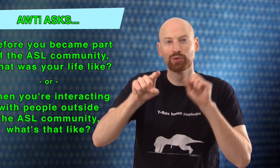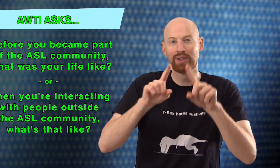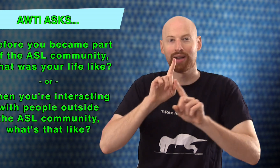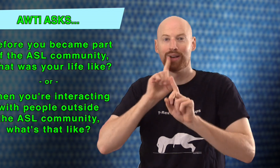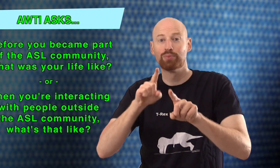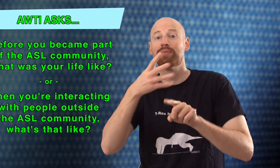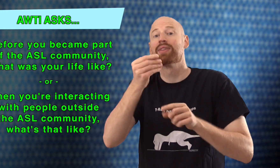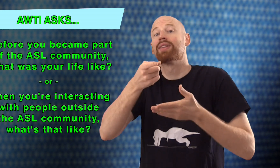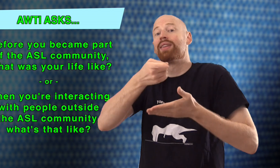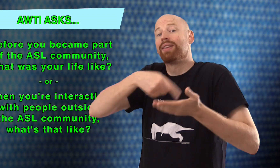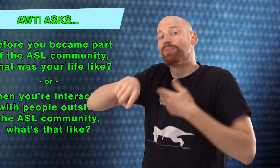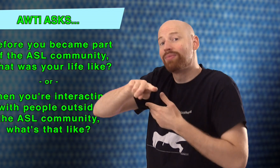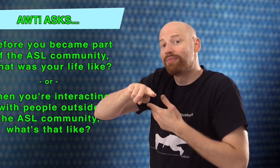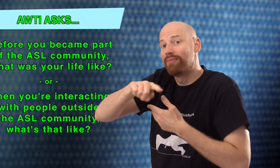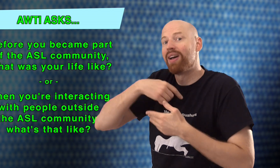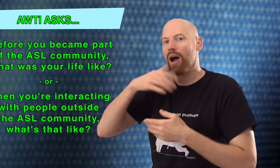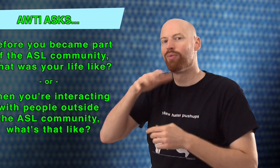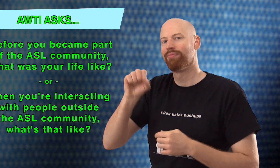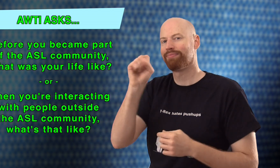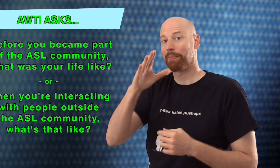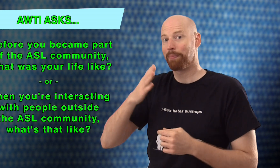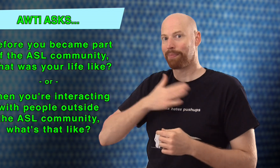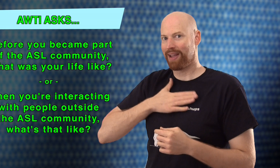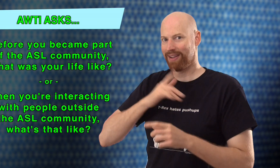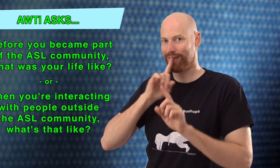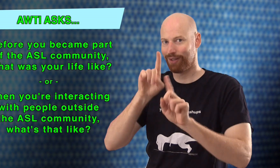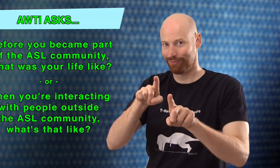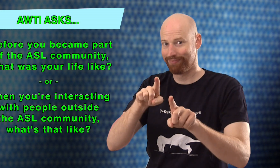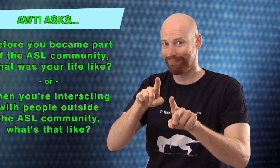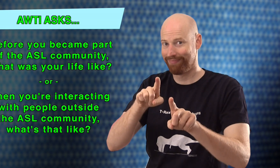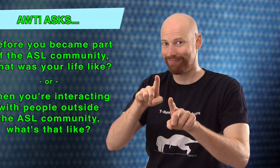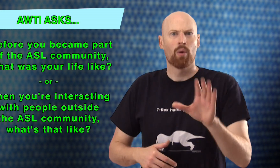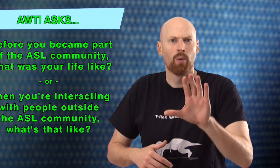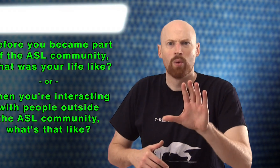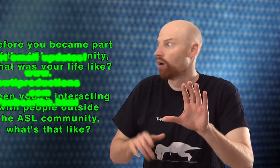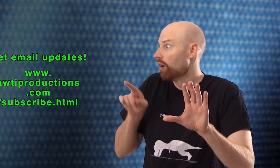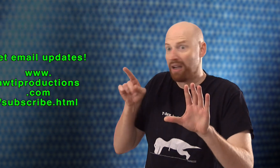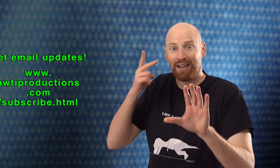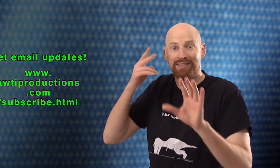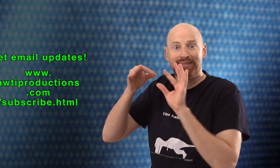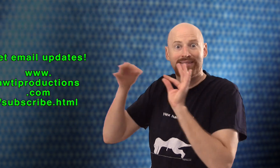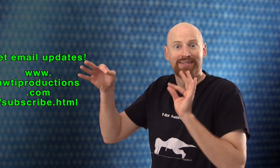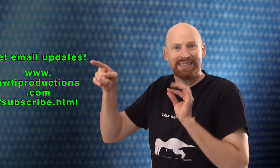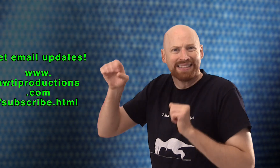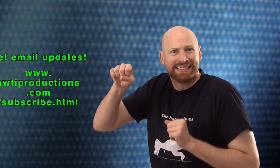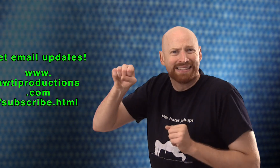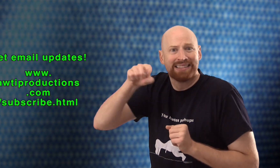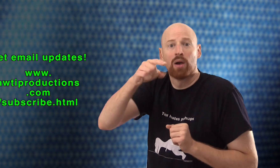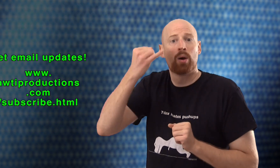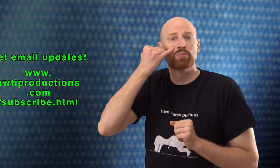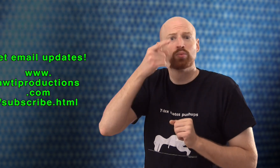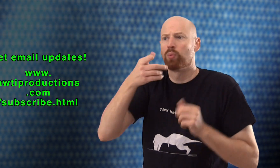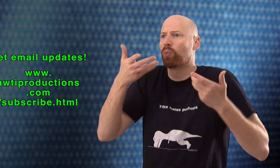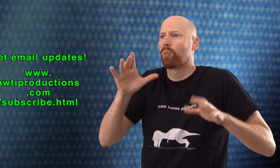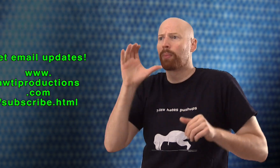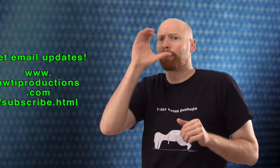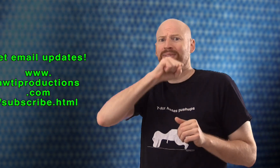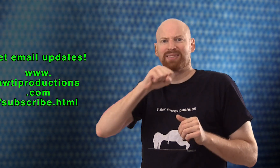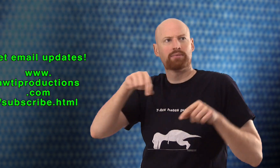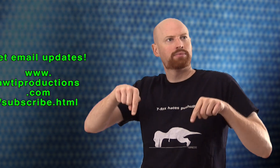and questions; next week, I'll give you my answer. Oh hey, see this link? If you don't want to miss an episode